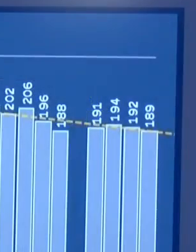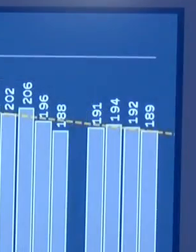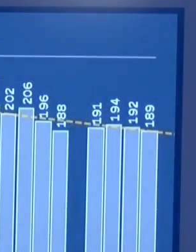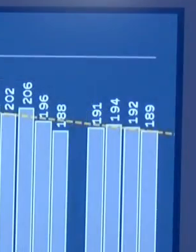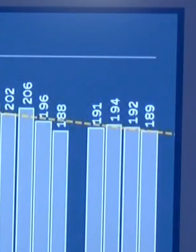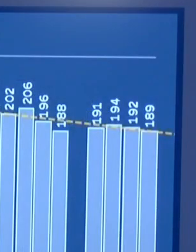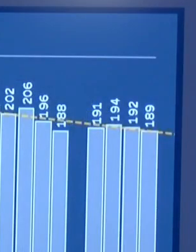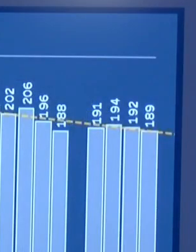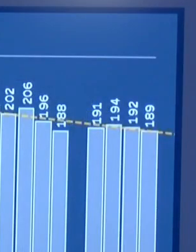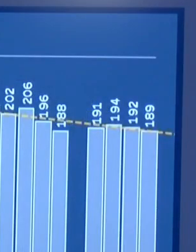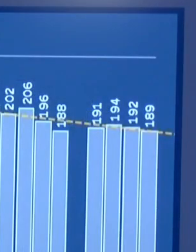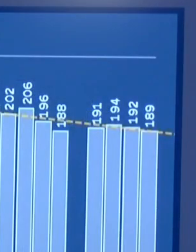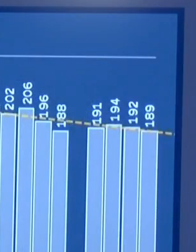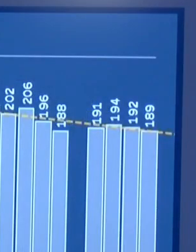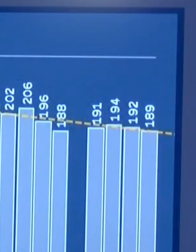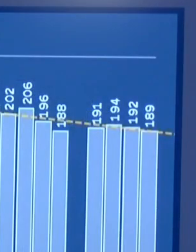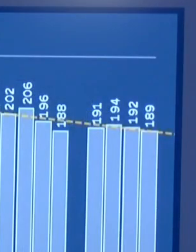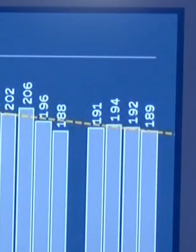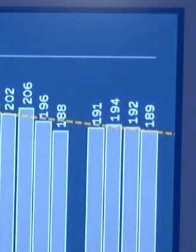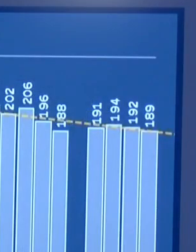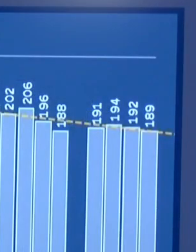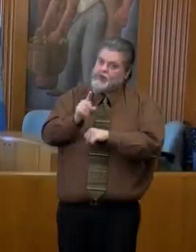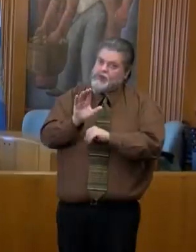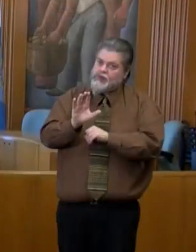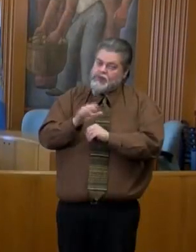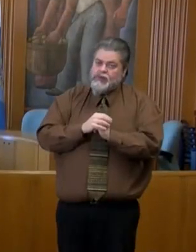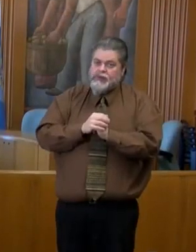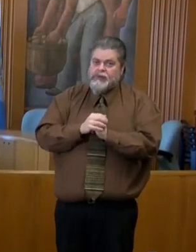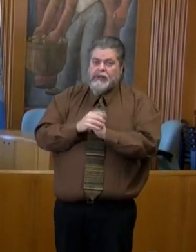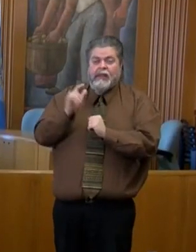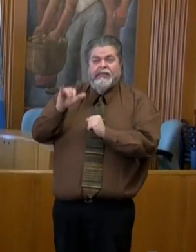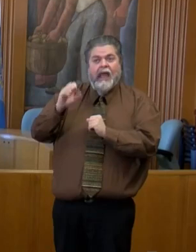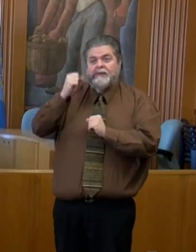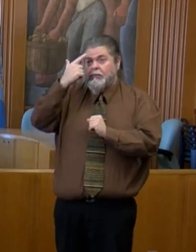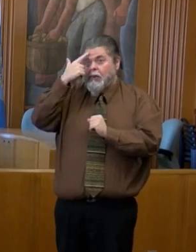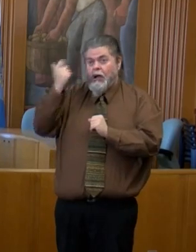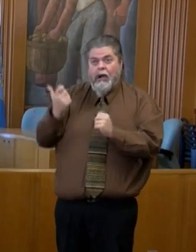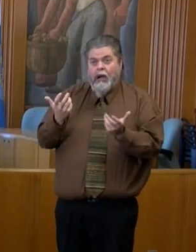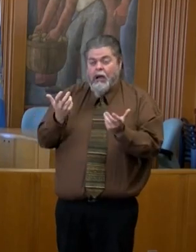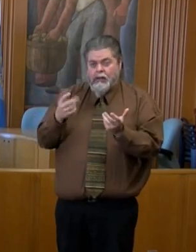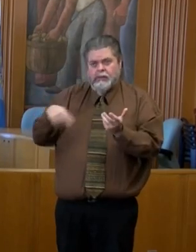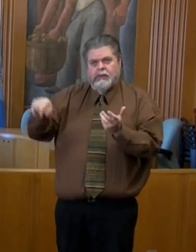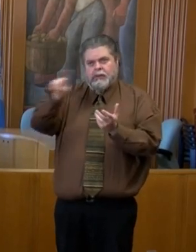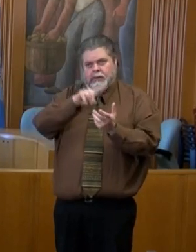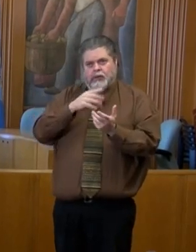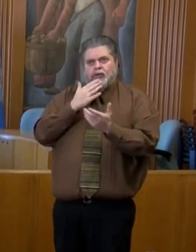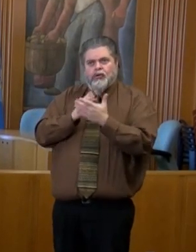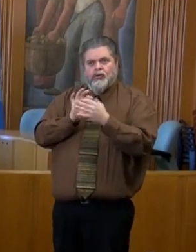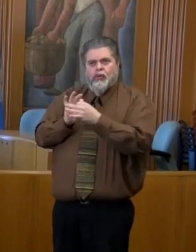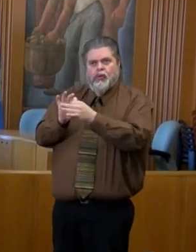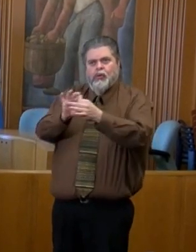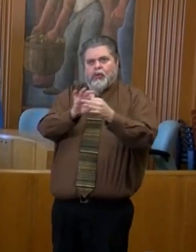COVID-19 AND HOSPITALIZATIONS IN SIOUX FALLS CONTINUES TO SLOWLY TREND DOWN. "AND THAT IS A DIRECT RESULT OF